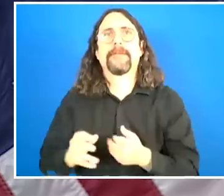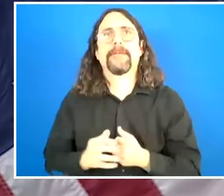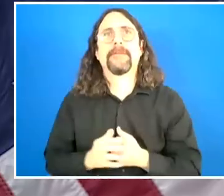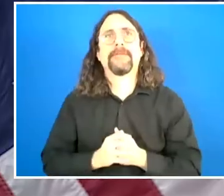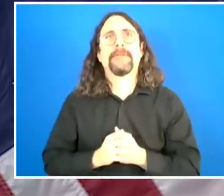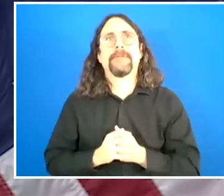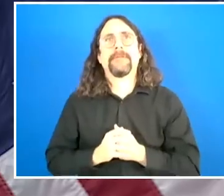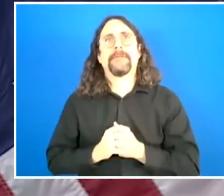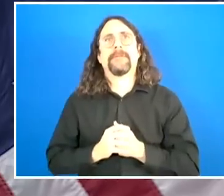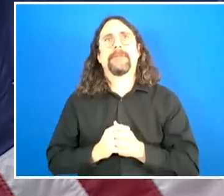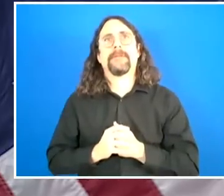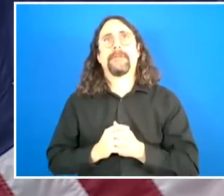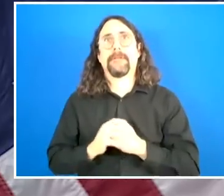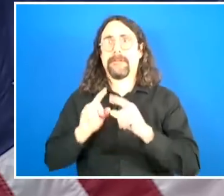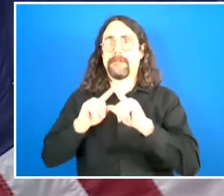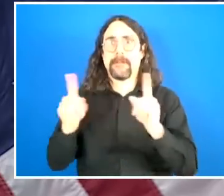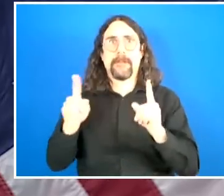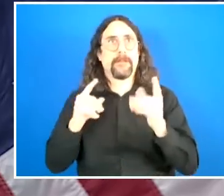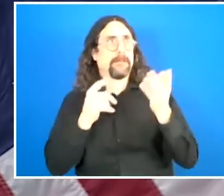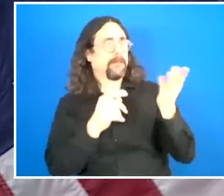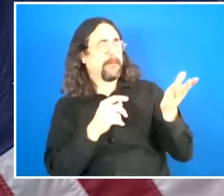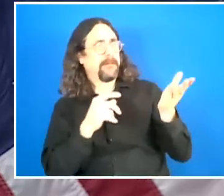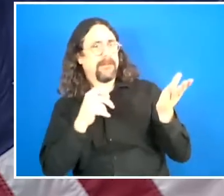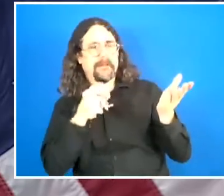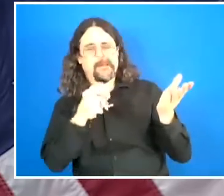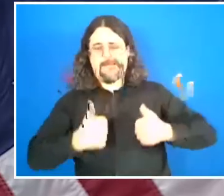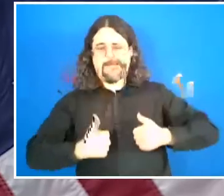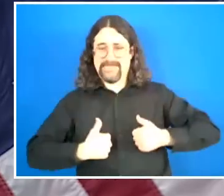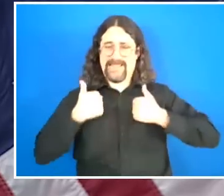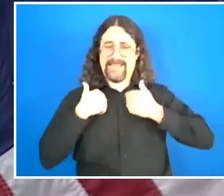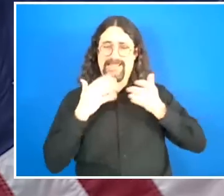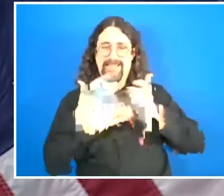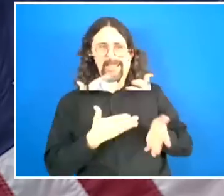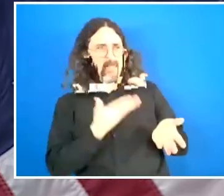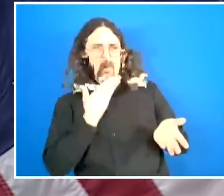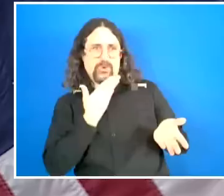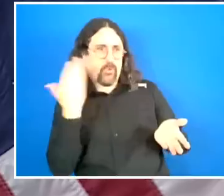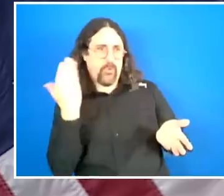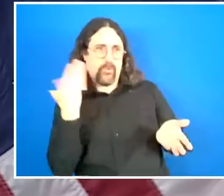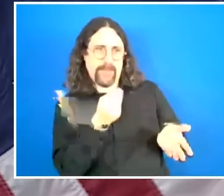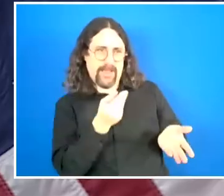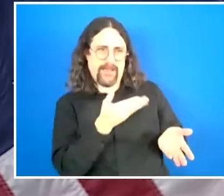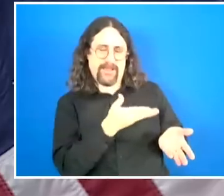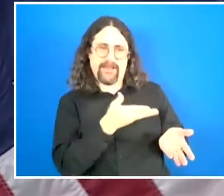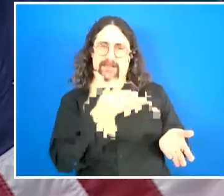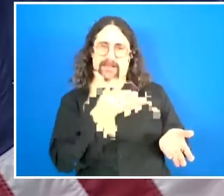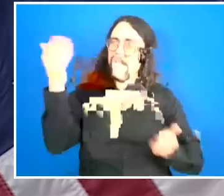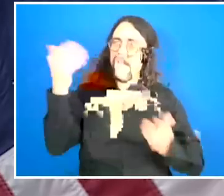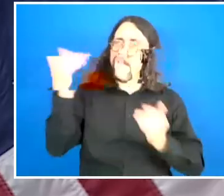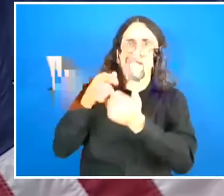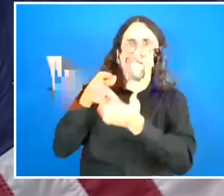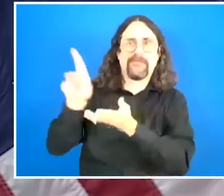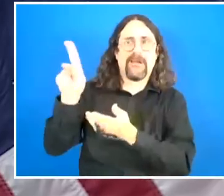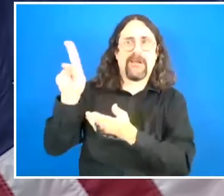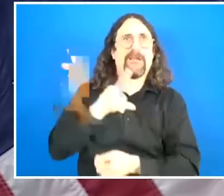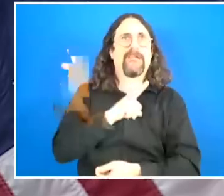CAN'T ASK TENANTS WHO DON'T HAVE ANY MONEY, IF THEY DON'T HAVE ANY MONEY, THEY DON'T HAVE ANY MONEY. IT'S NOT THEIR FAULT.